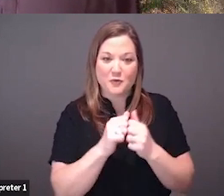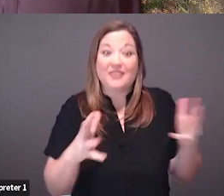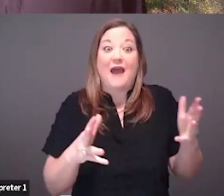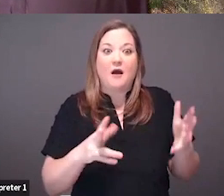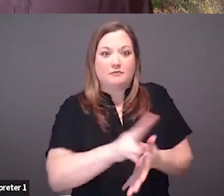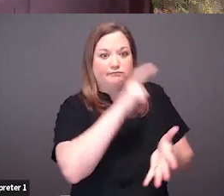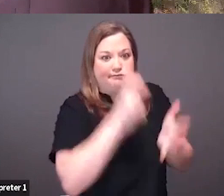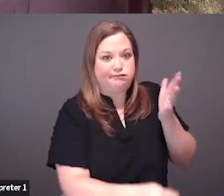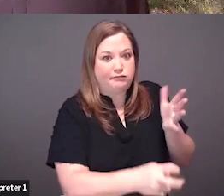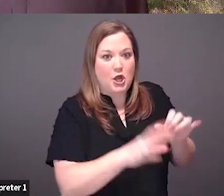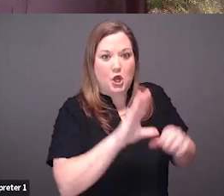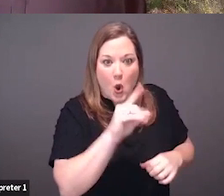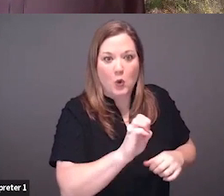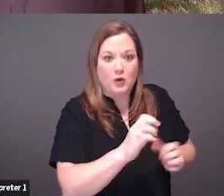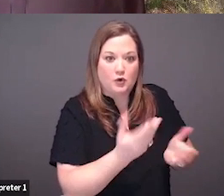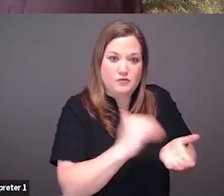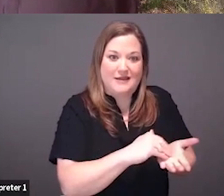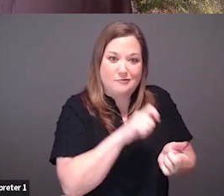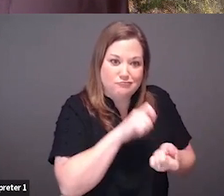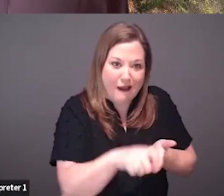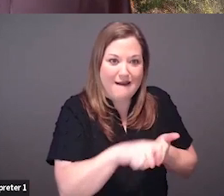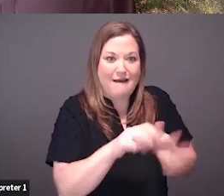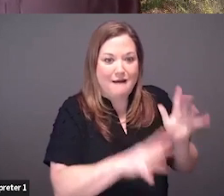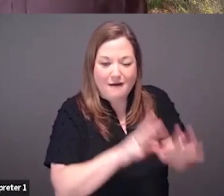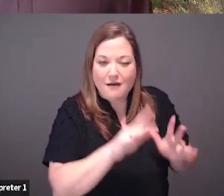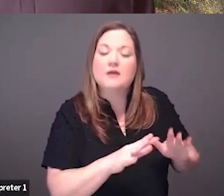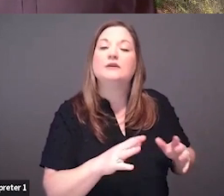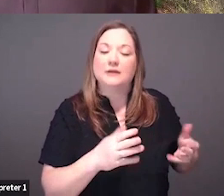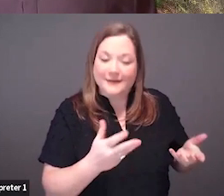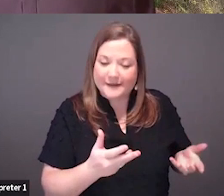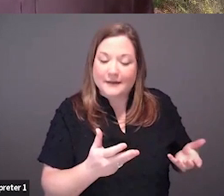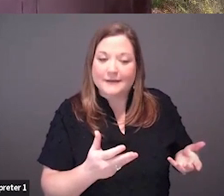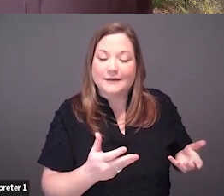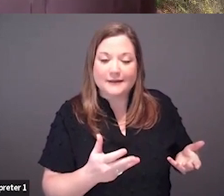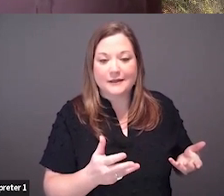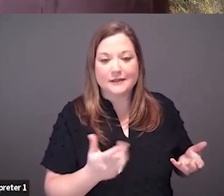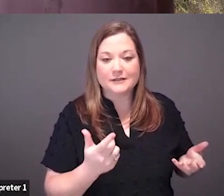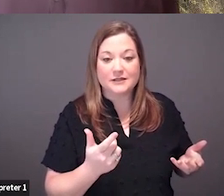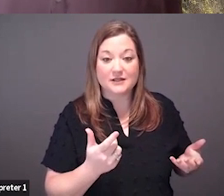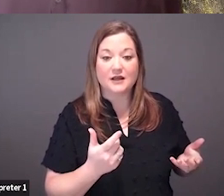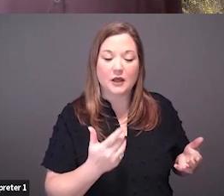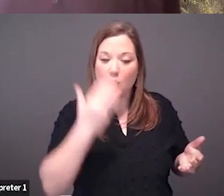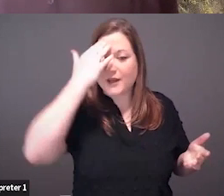and rewriting fundamentally how we've constructed some of these fields. We took that as a given going into this project